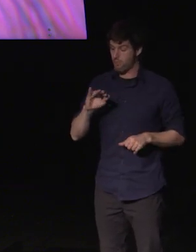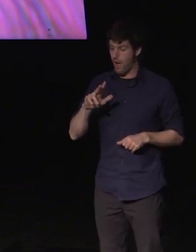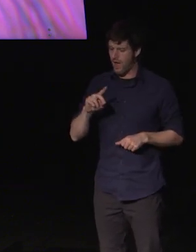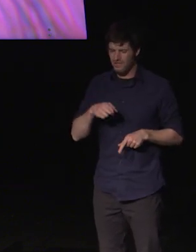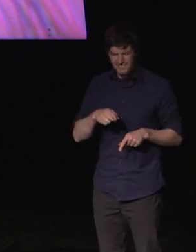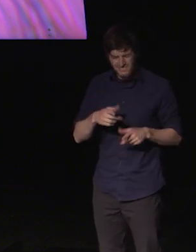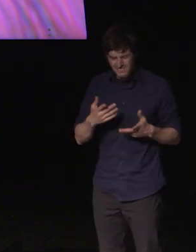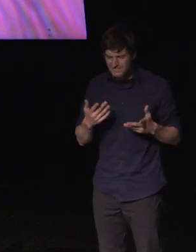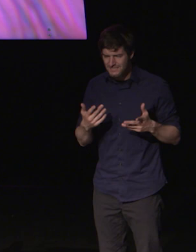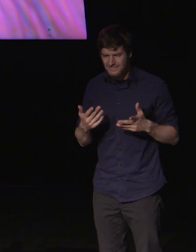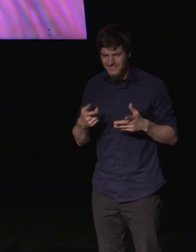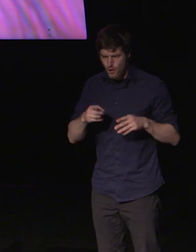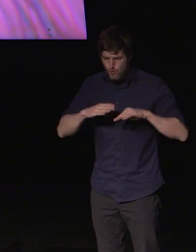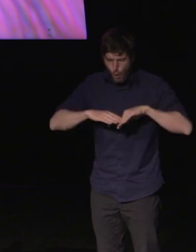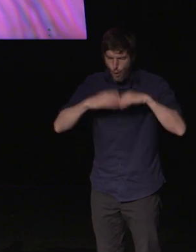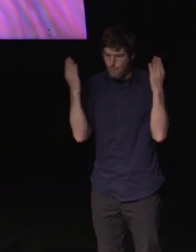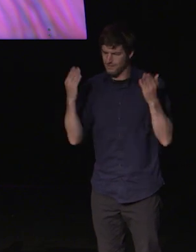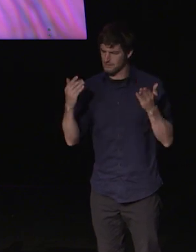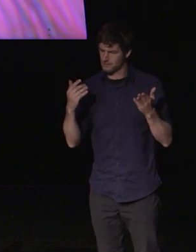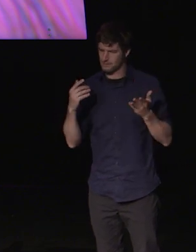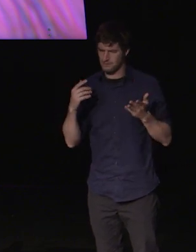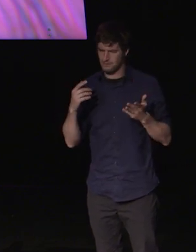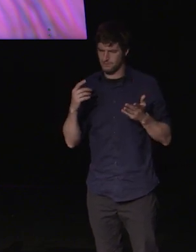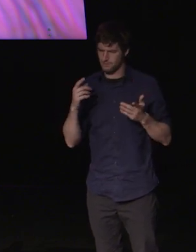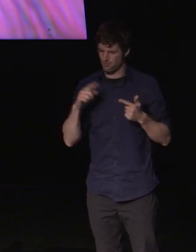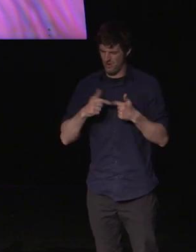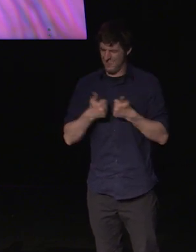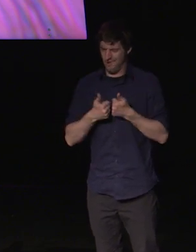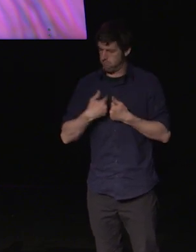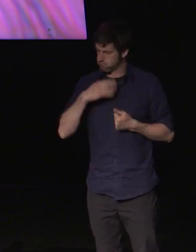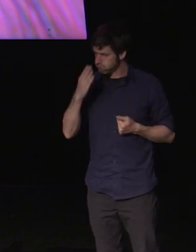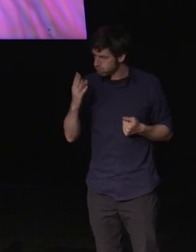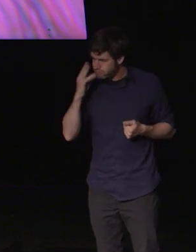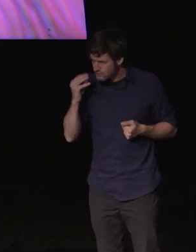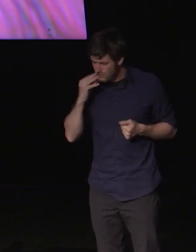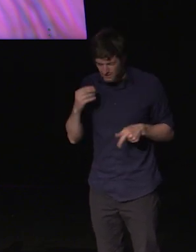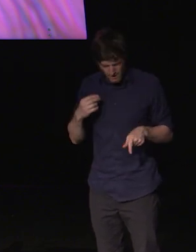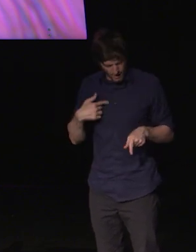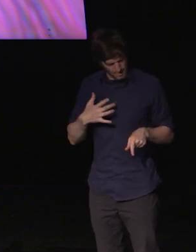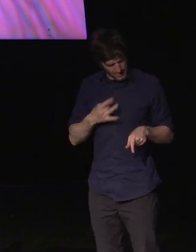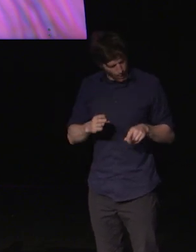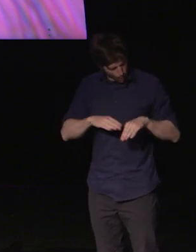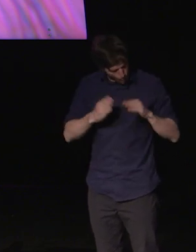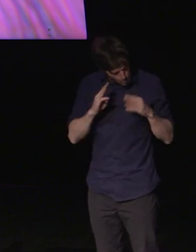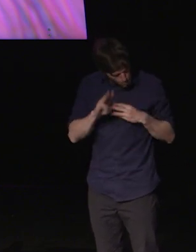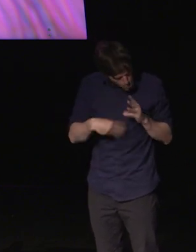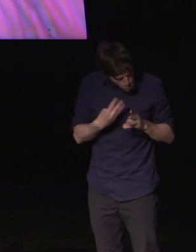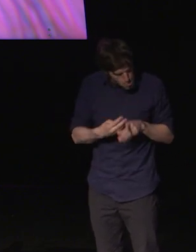...like I'd never got to experience before. And I love the open world style of the game. And allowed you to...